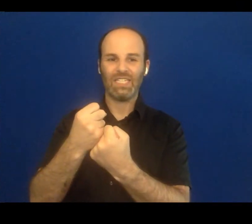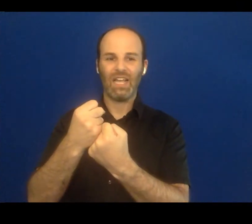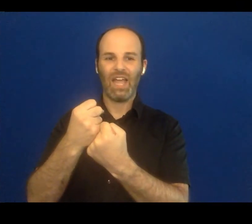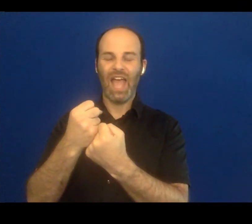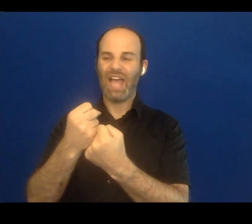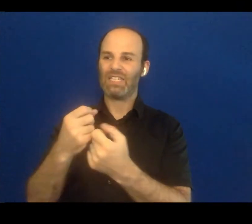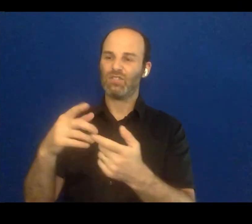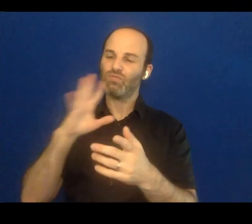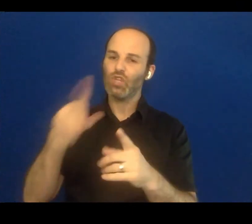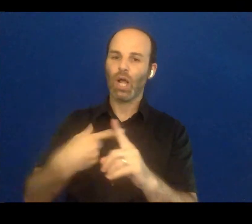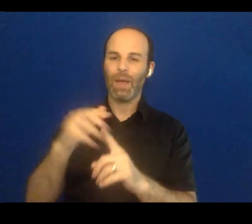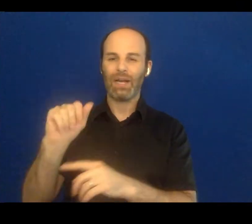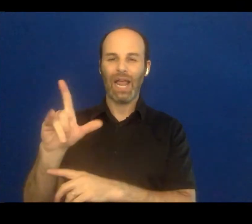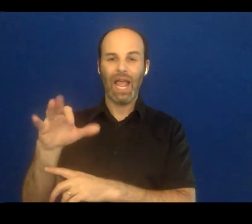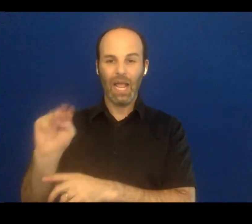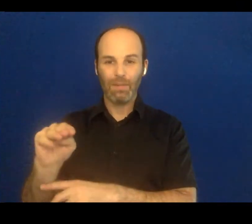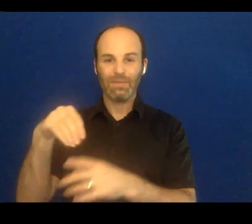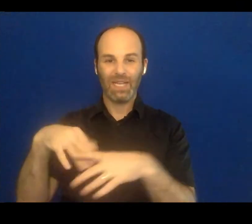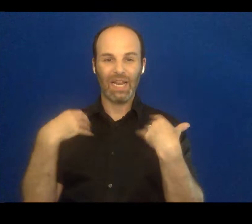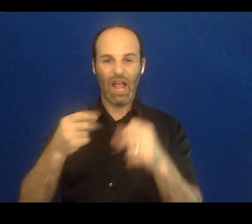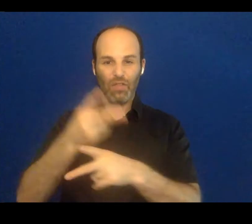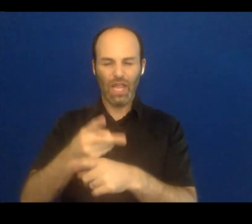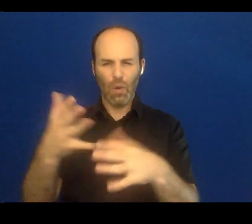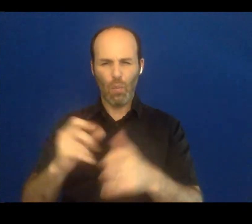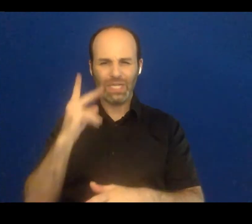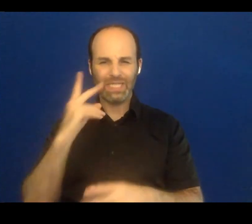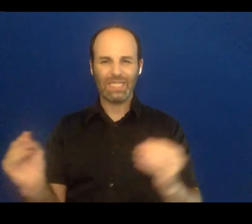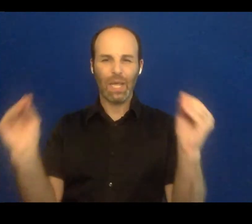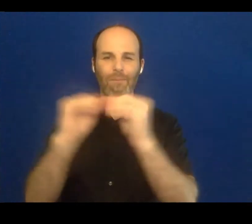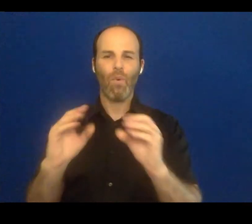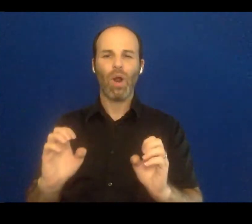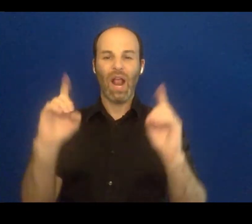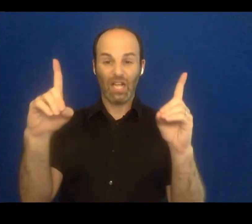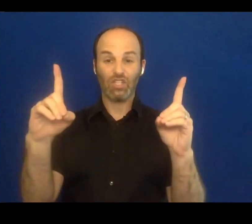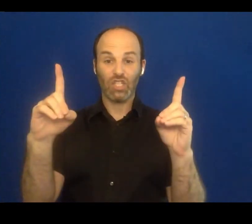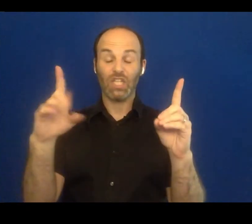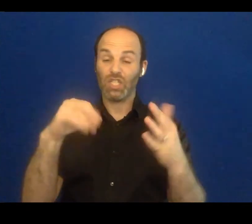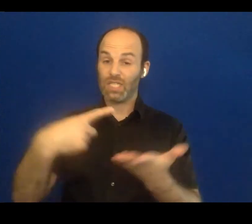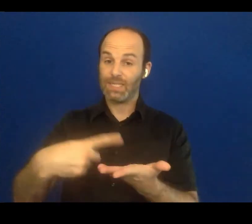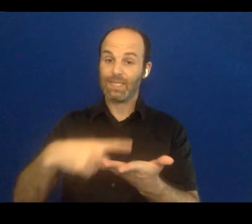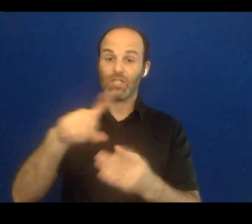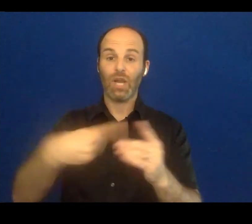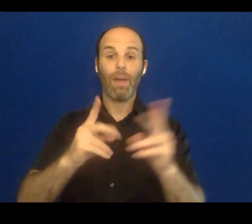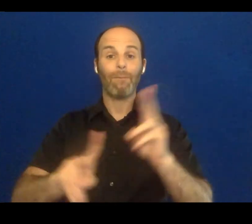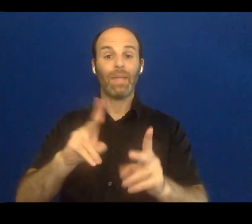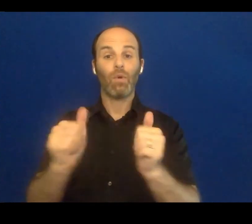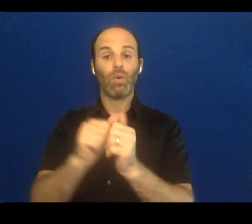ABOUT ABLEISM IN HEALTHCARE AND WANTING TO SEE MORE EDUCATION AND DISCUSSION ABOUT PEOPLE WITH DISABILITIES ACCESSING